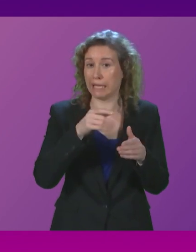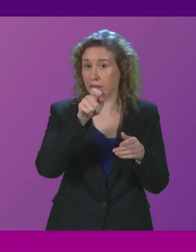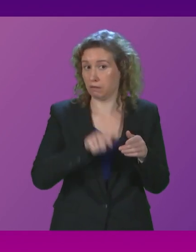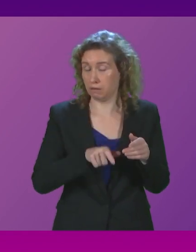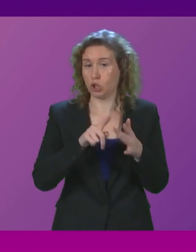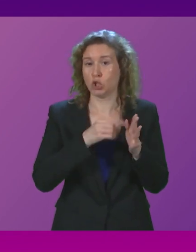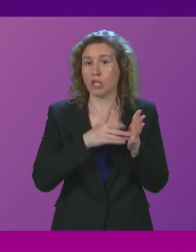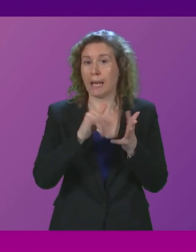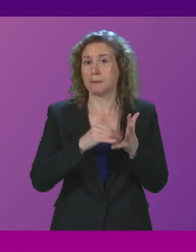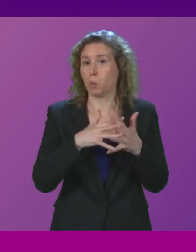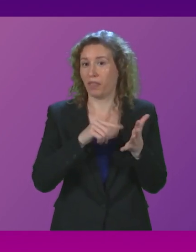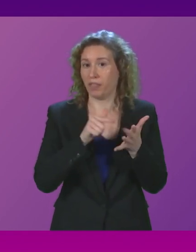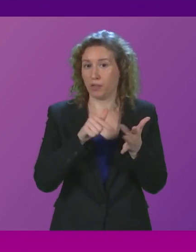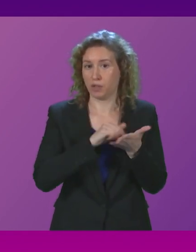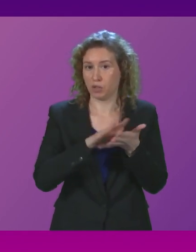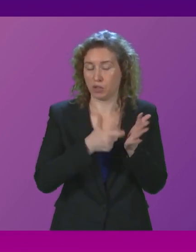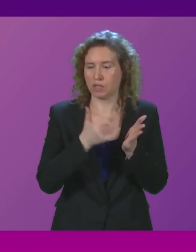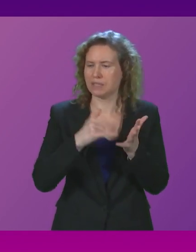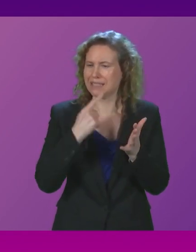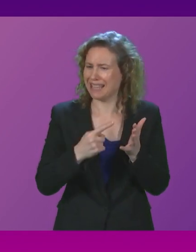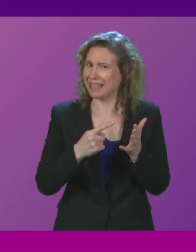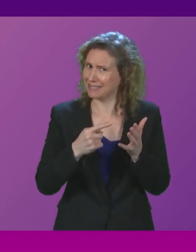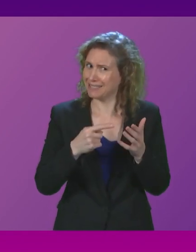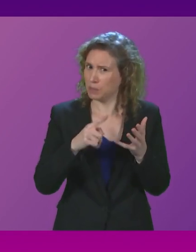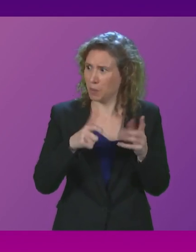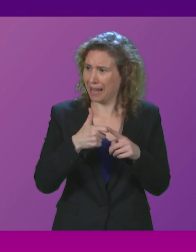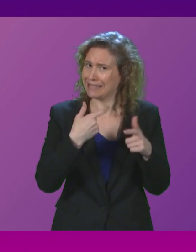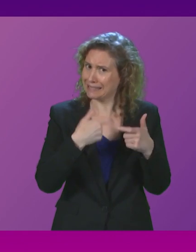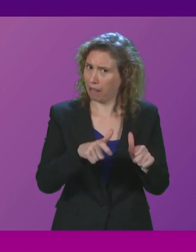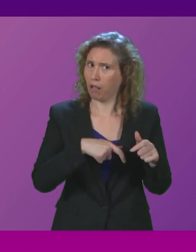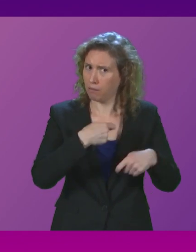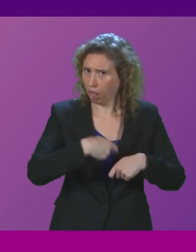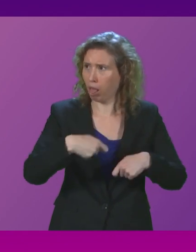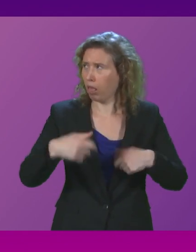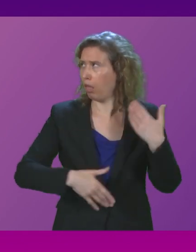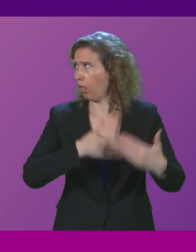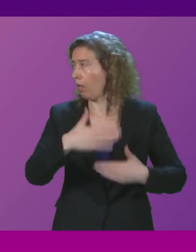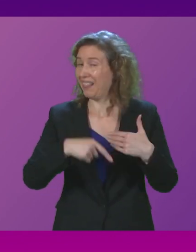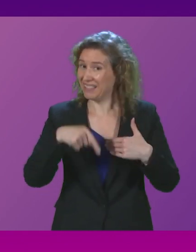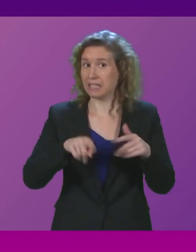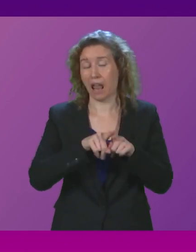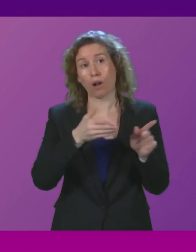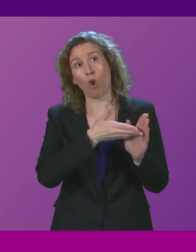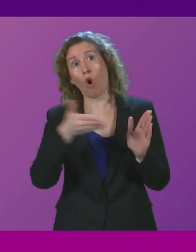“The UK is suffering ongoing malaise ... This is Long Brexit & we’re all living with it.”